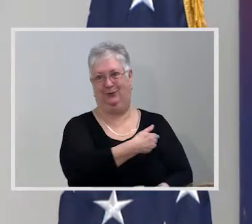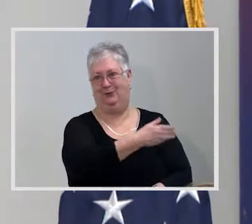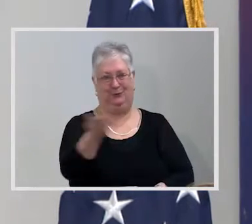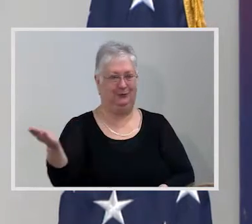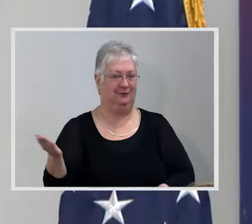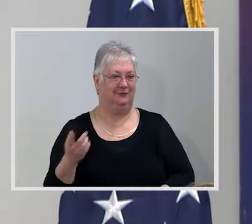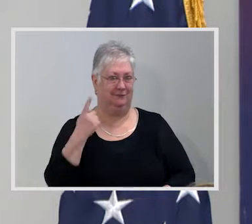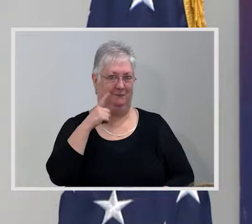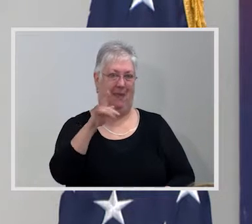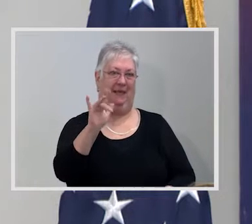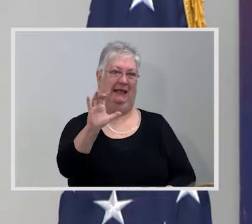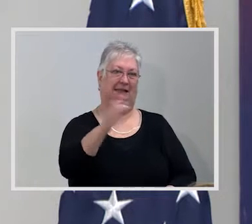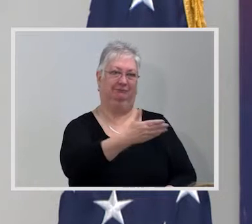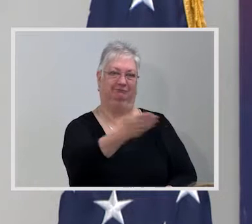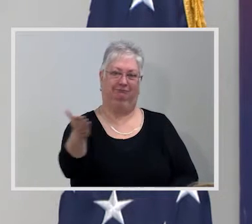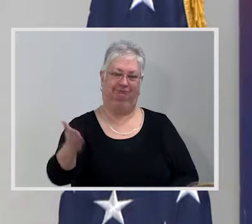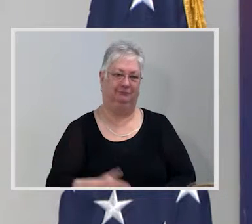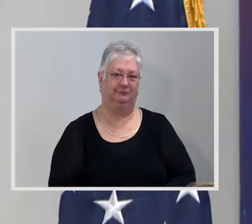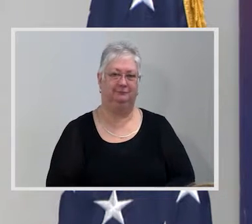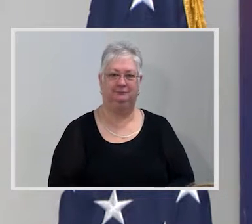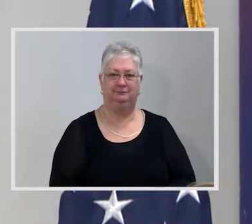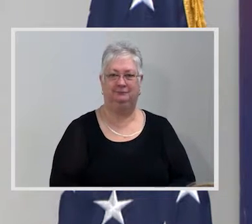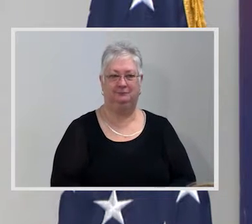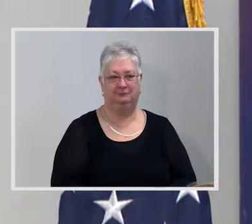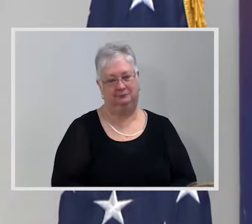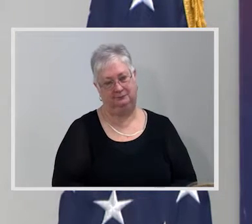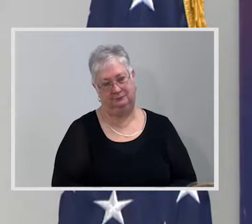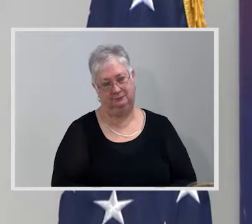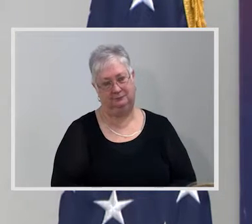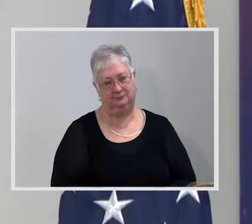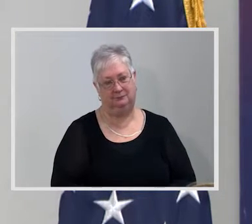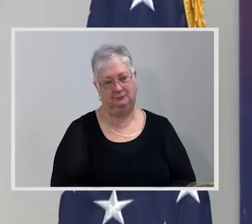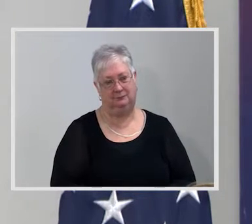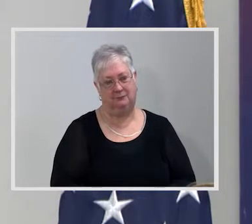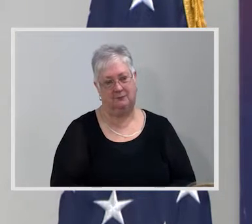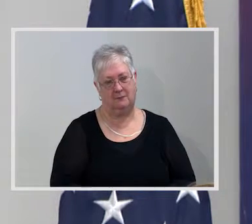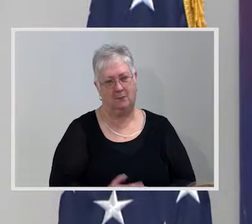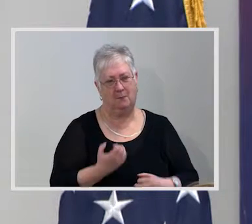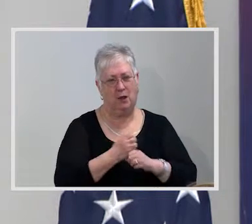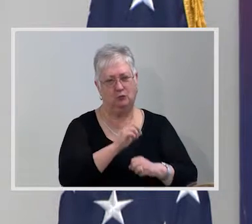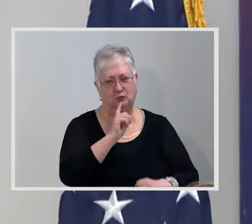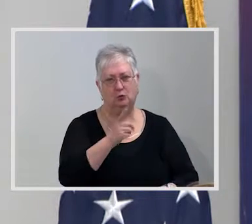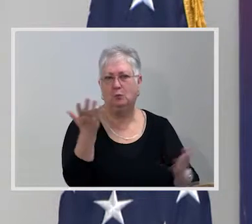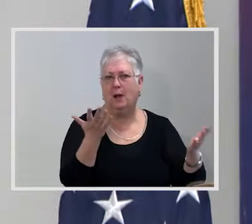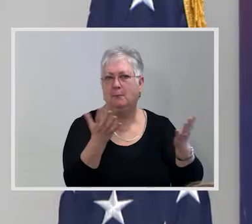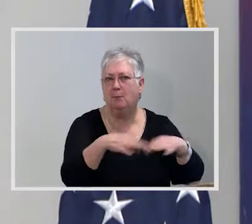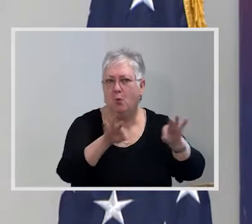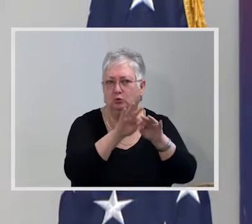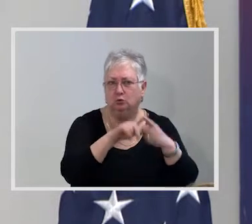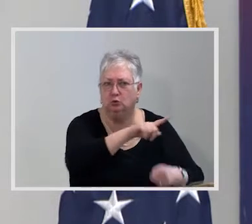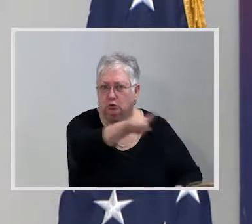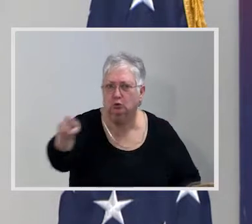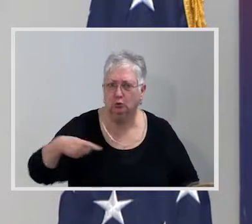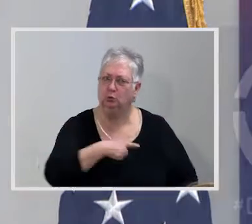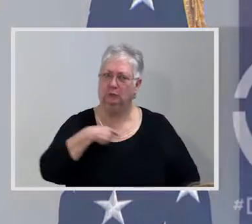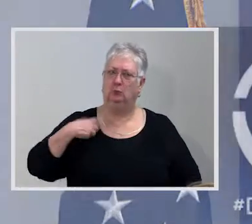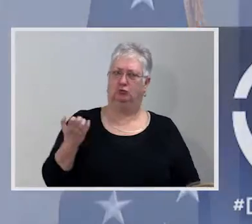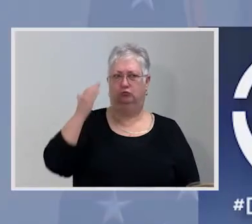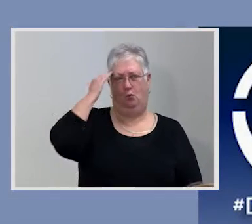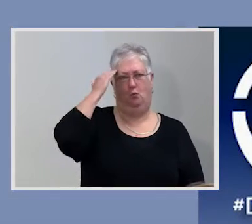IMPORTANT TO YOU AS A DATA POINT AS WE PUT OUR BUDGET TOGETHER. THEN ON APRIL 5th, THE MAYOR WILL DELIVER HER PROPOSED BUDGET